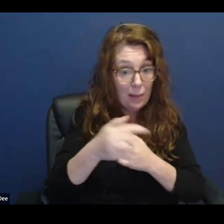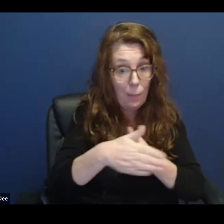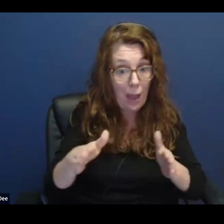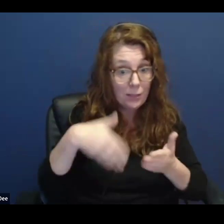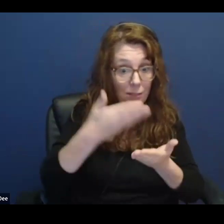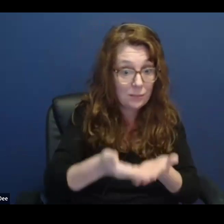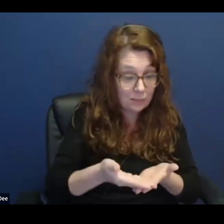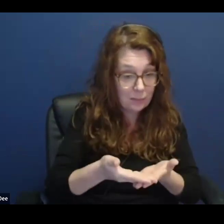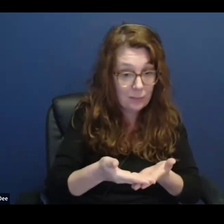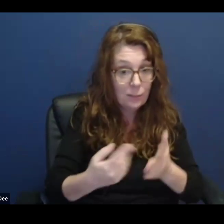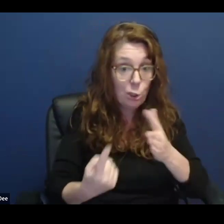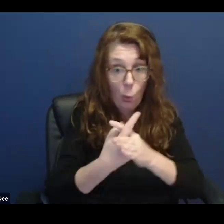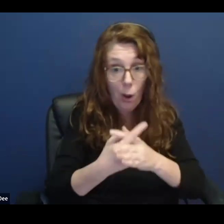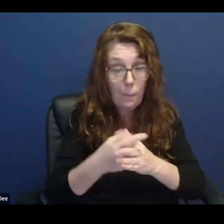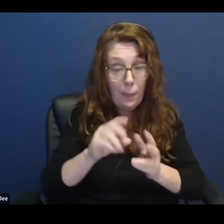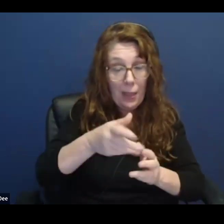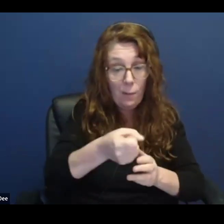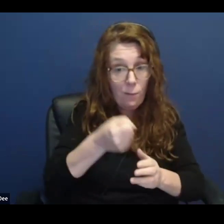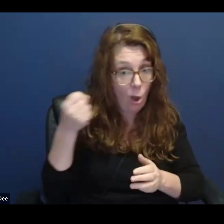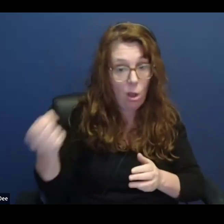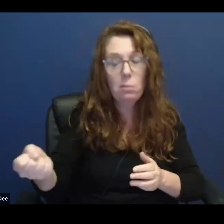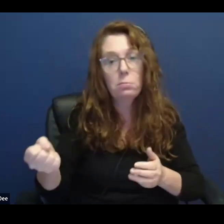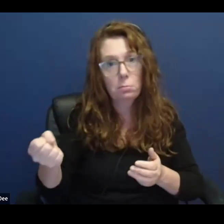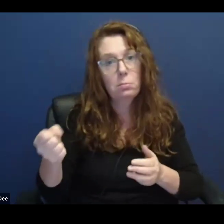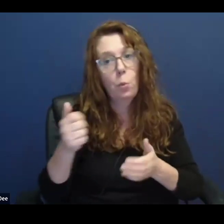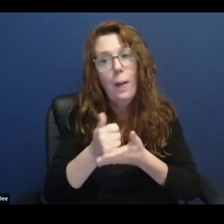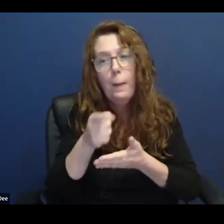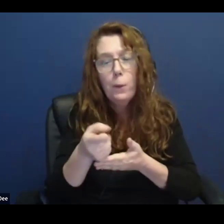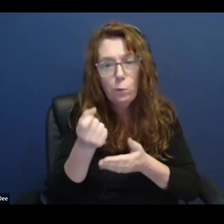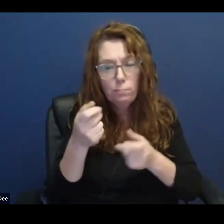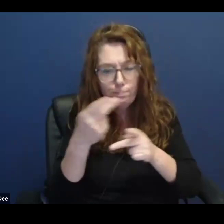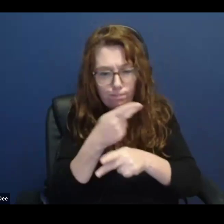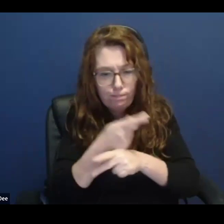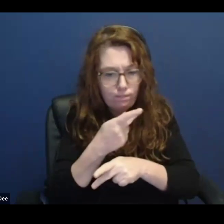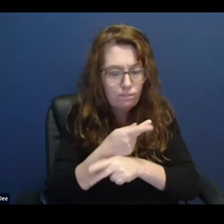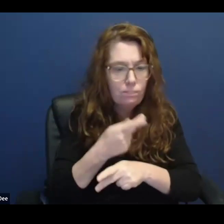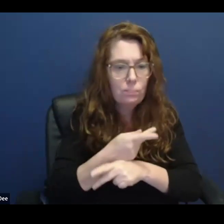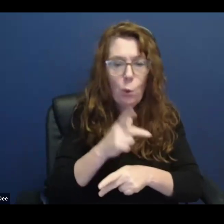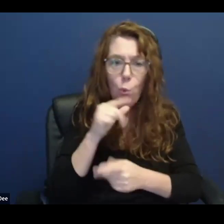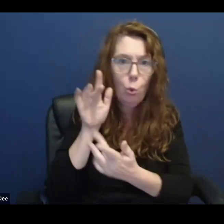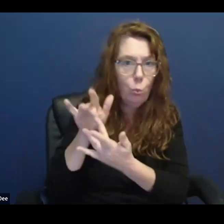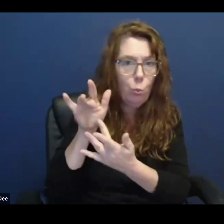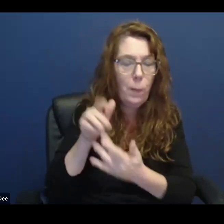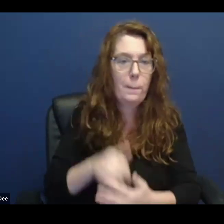vault would get would start to tell you more about your collection and who you need to reach out to.